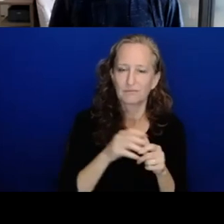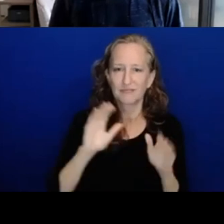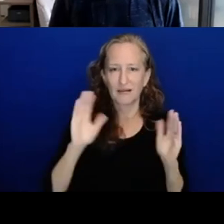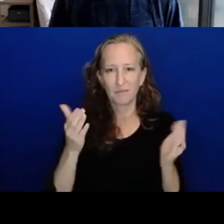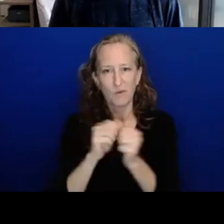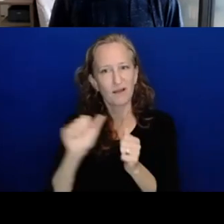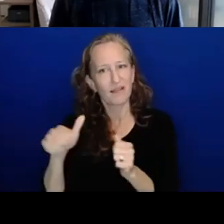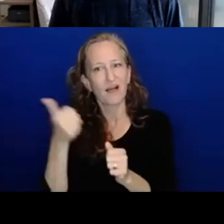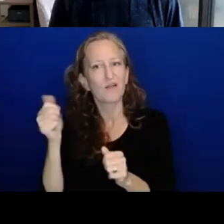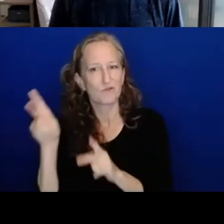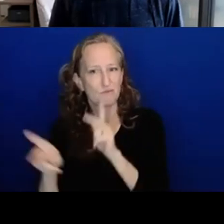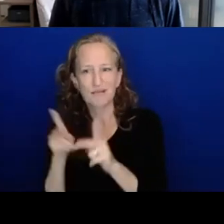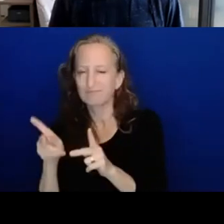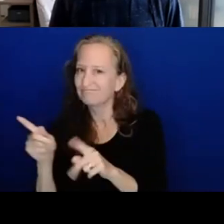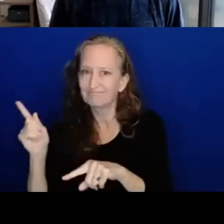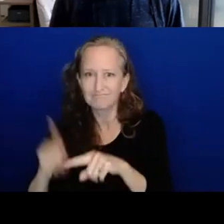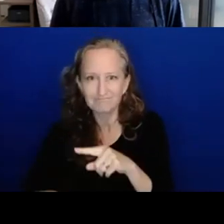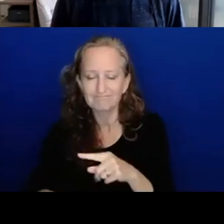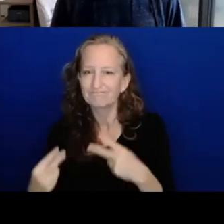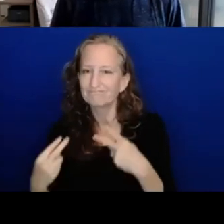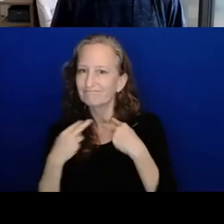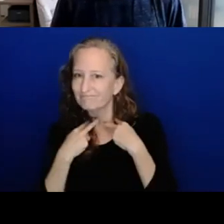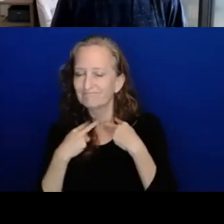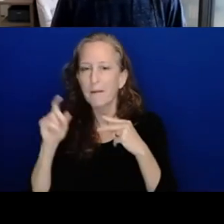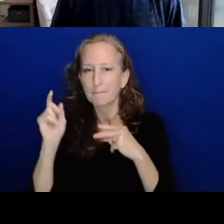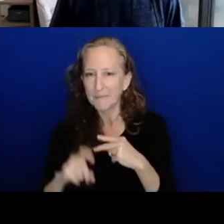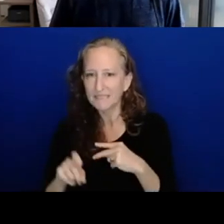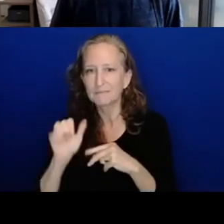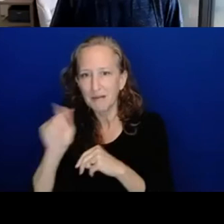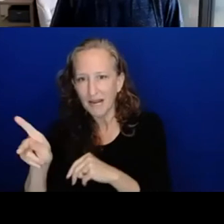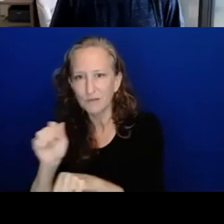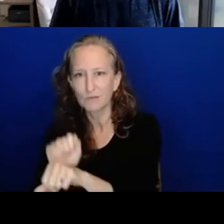our organizations have. So, I feel very thankful for that. And then meanwhile, about two months